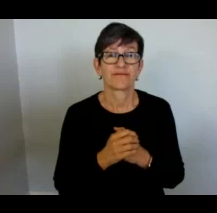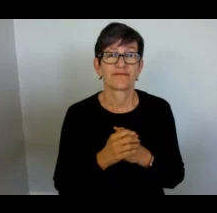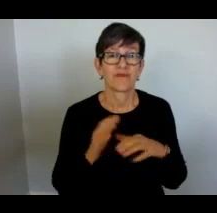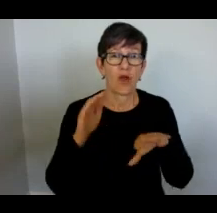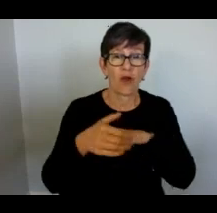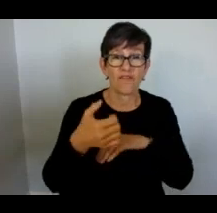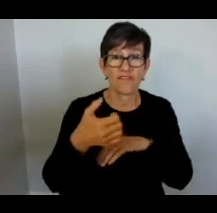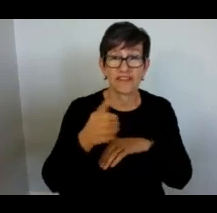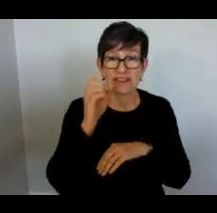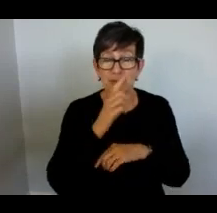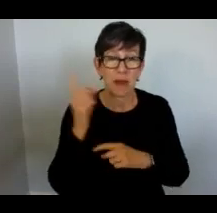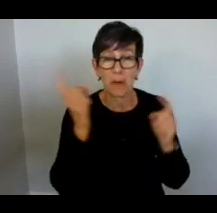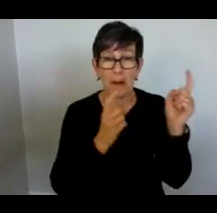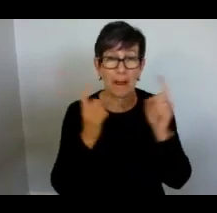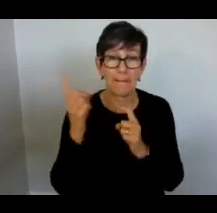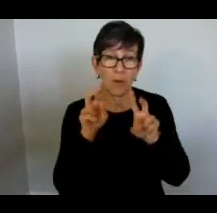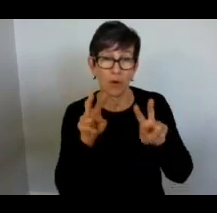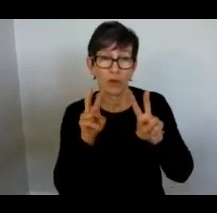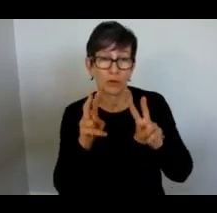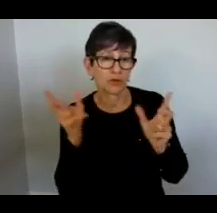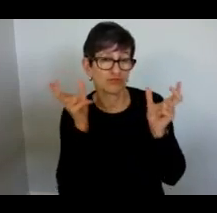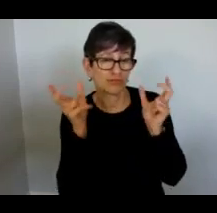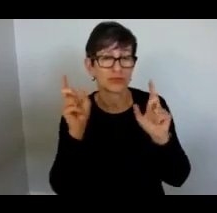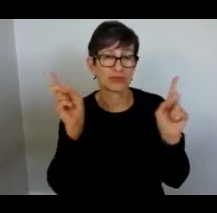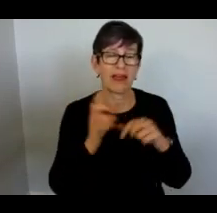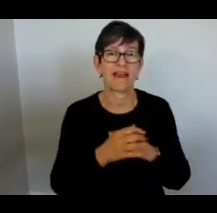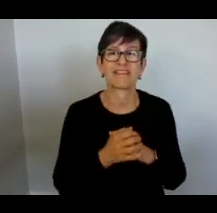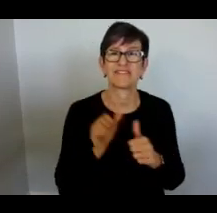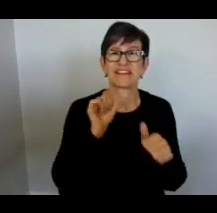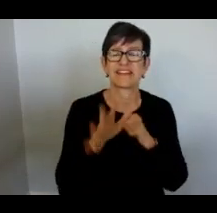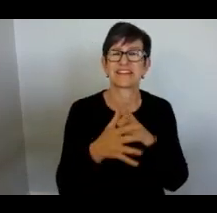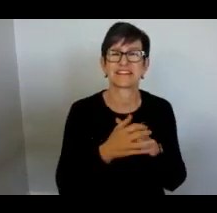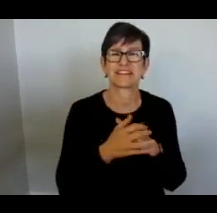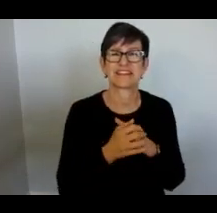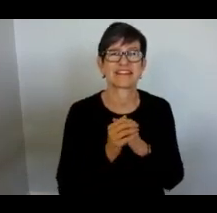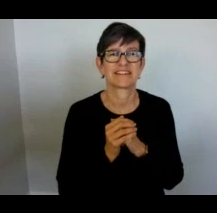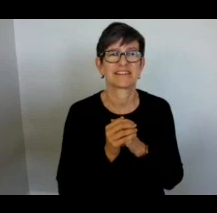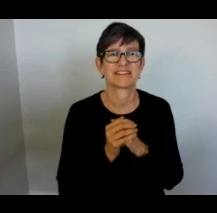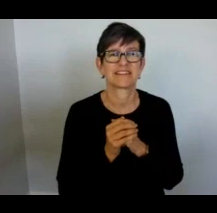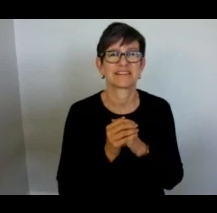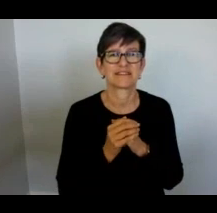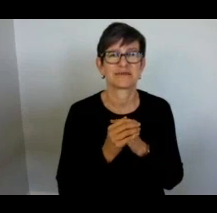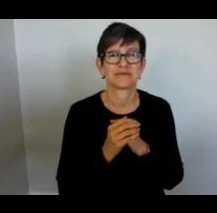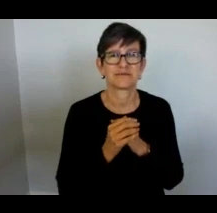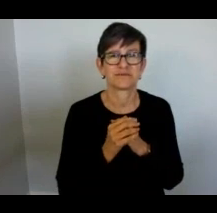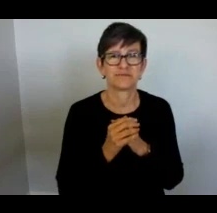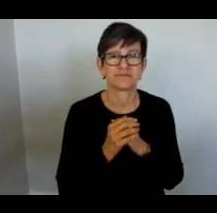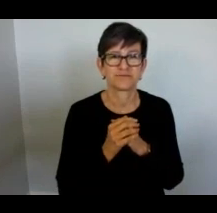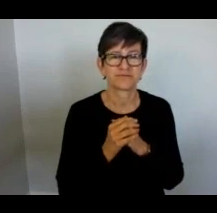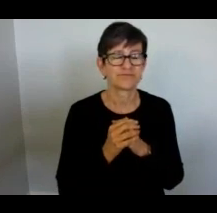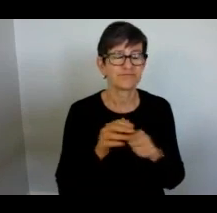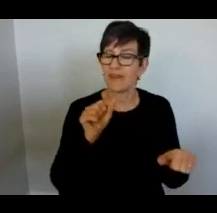fantastic. I know many of you send it on to your colleagues and use it as inhouse staff training